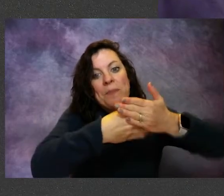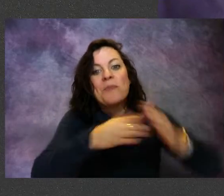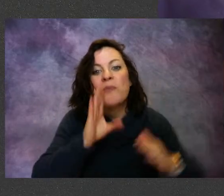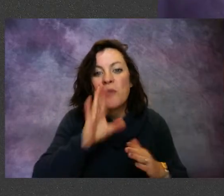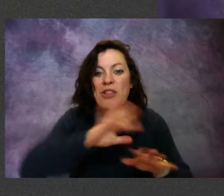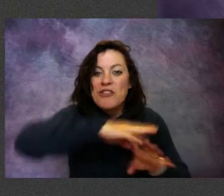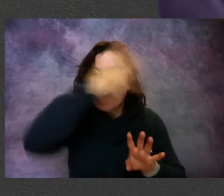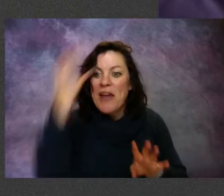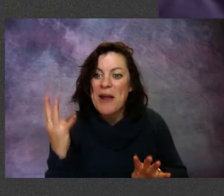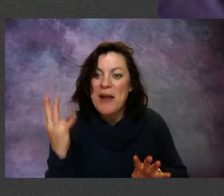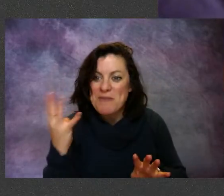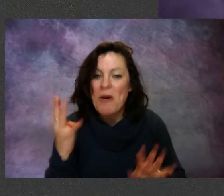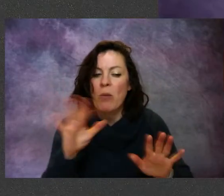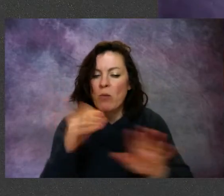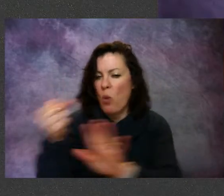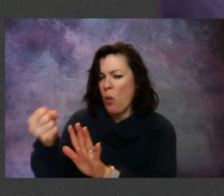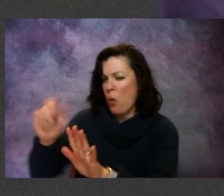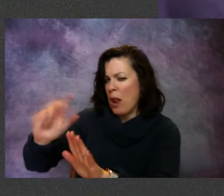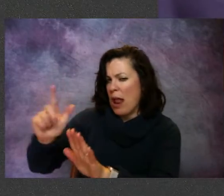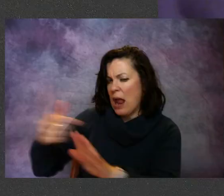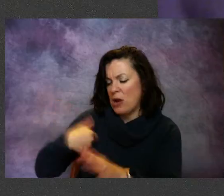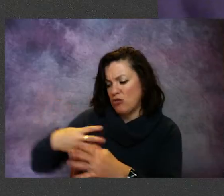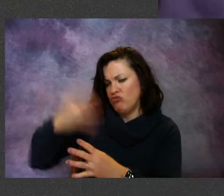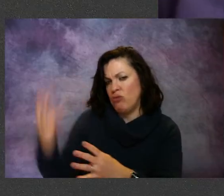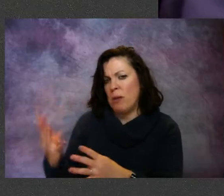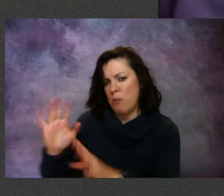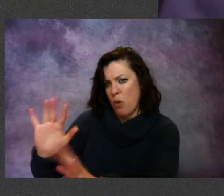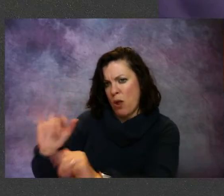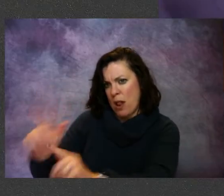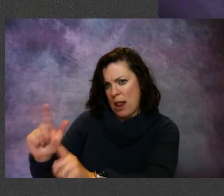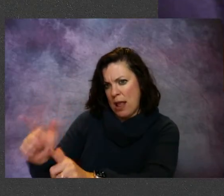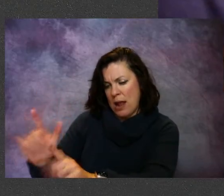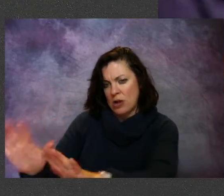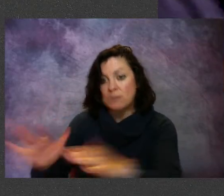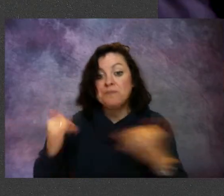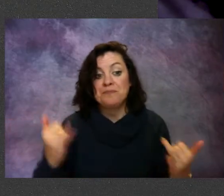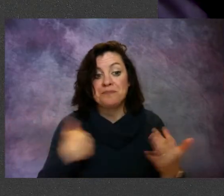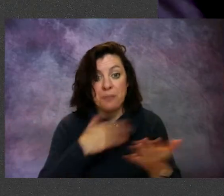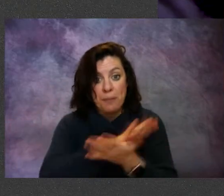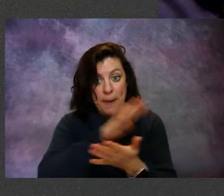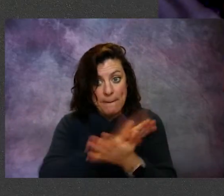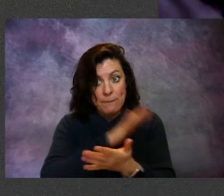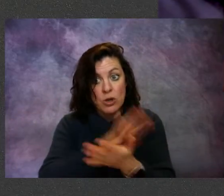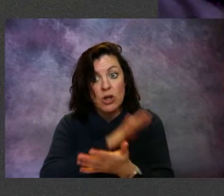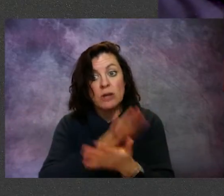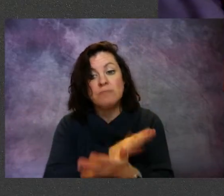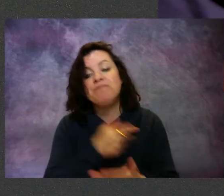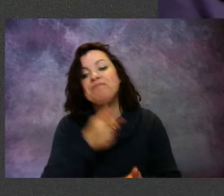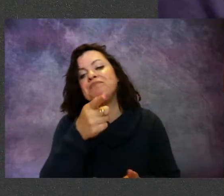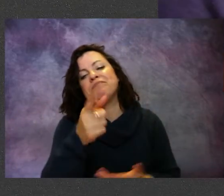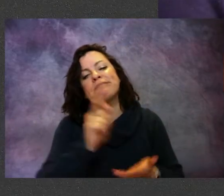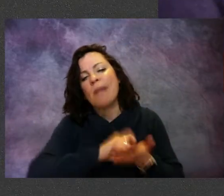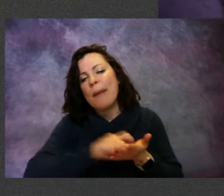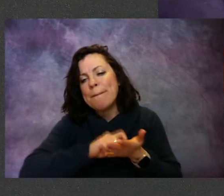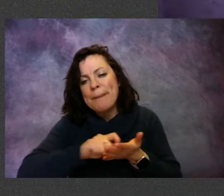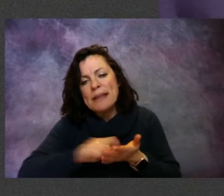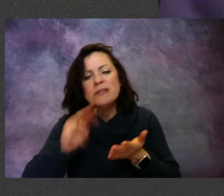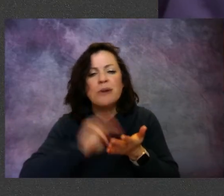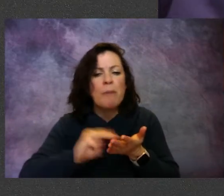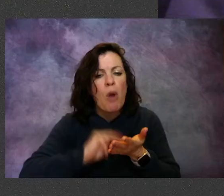don't lose it 'cause you're gonna need it, and then you are going to take your paper and a pencil or a marker or a crayon, whatever you have,